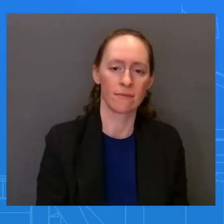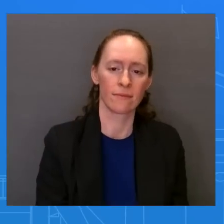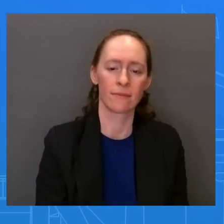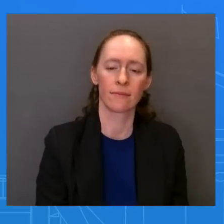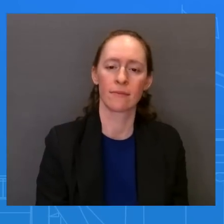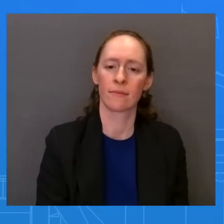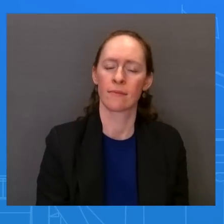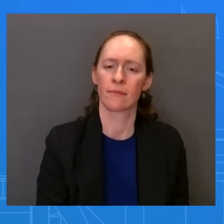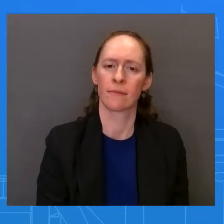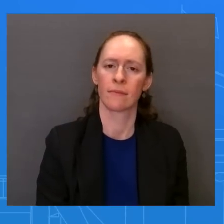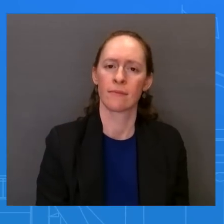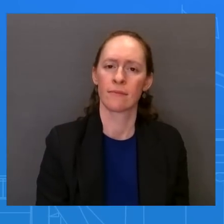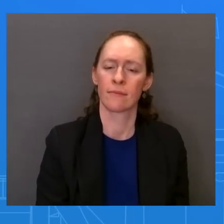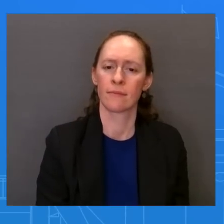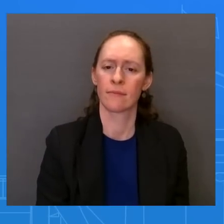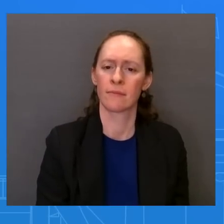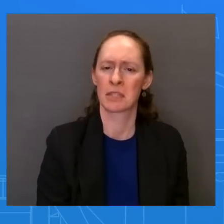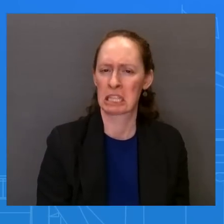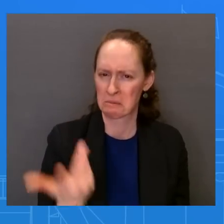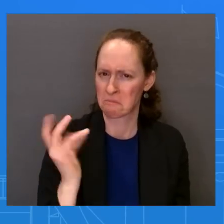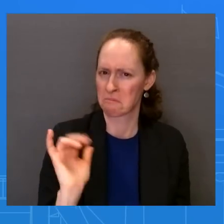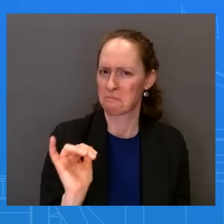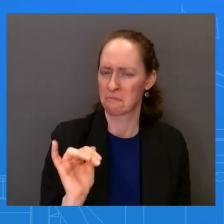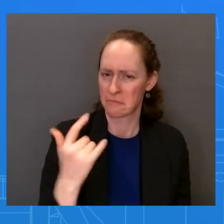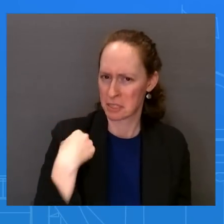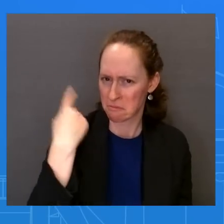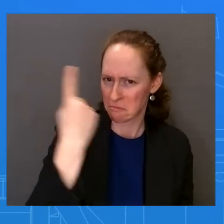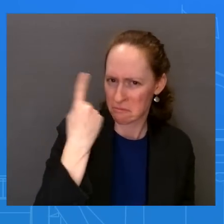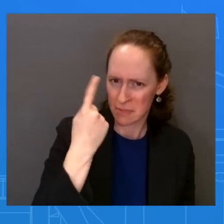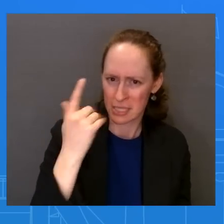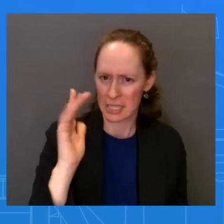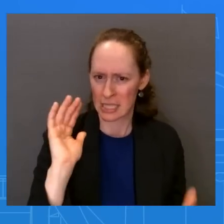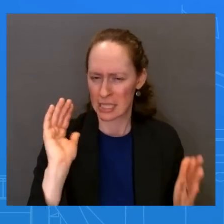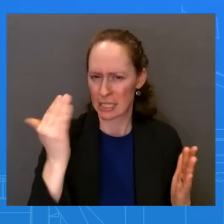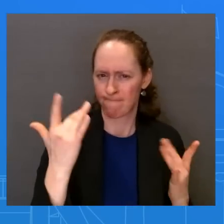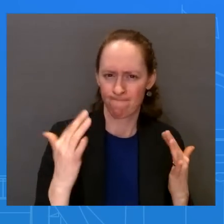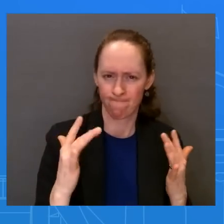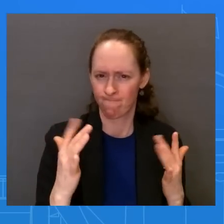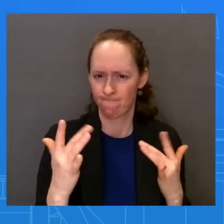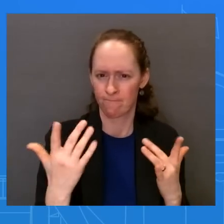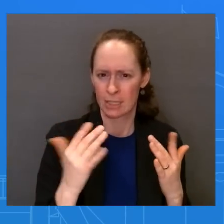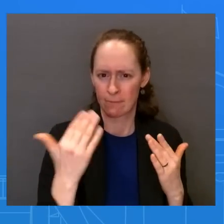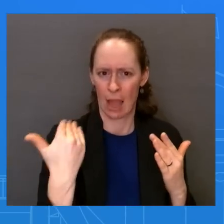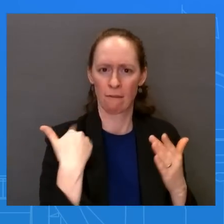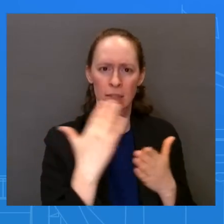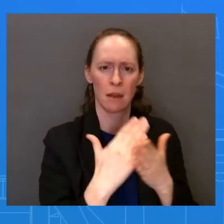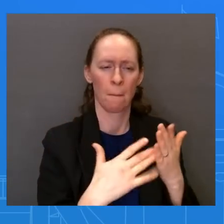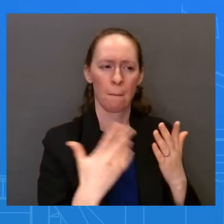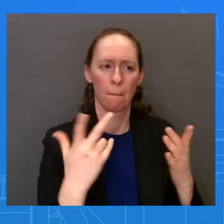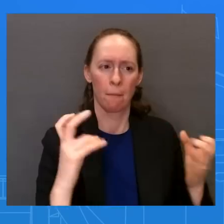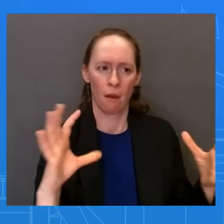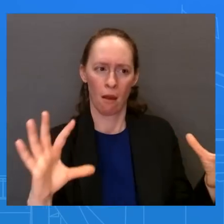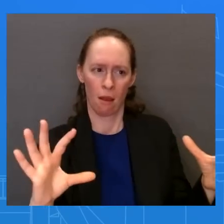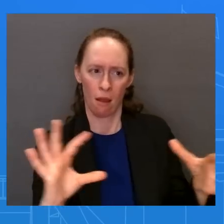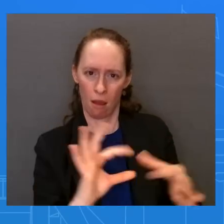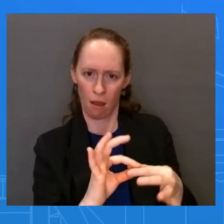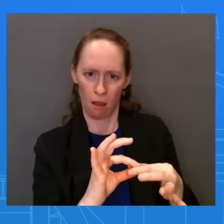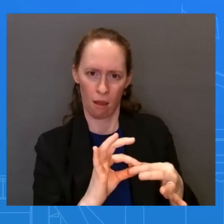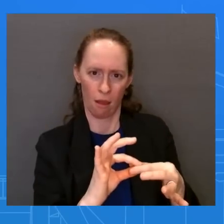and, you know, some sort of rebuilding of ties between the two nations. Going forward this year, should we expect the administration